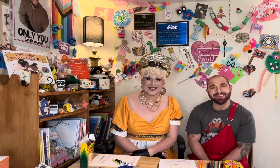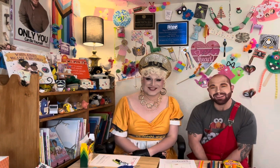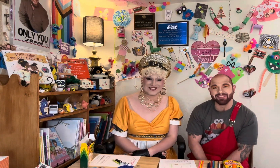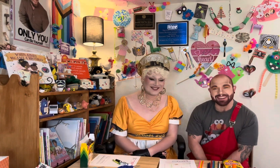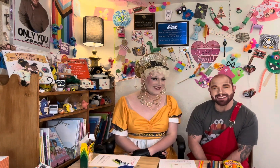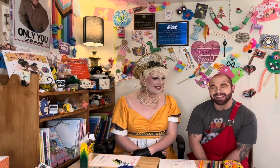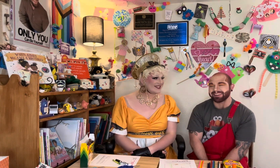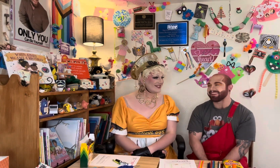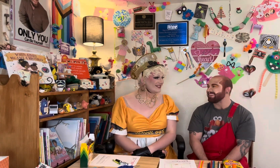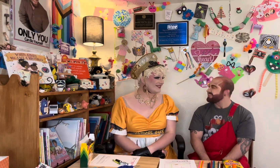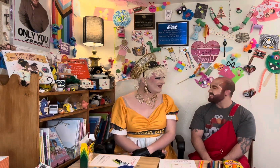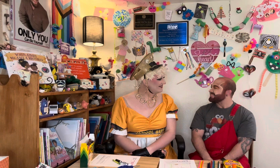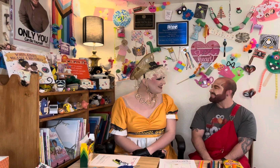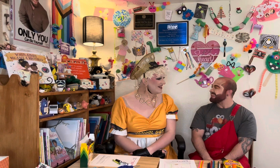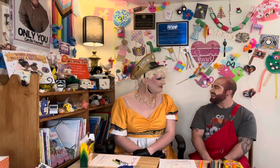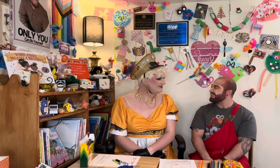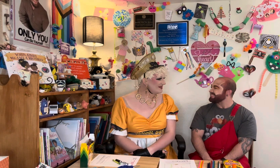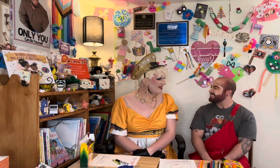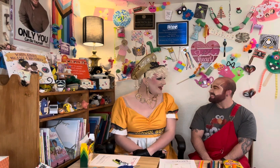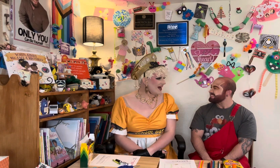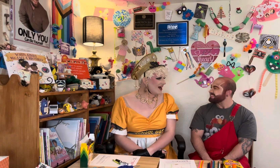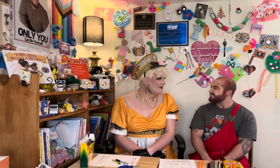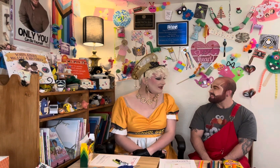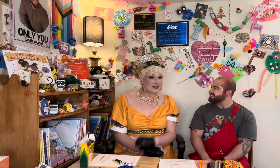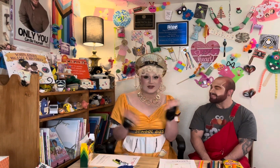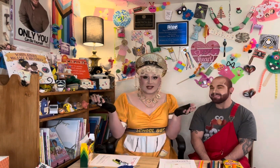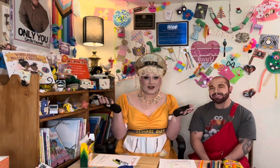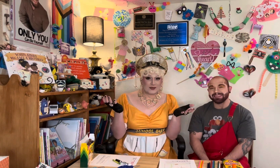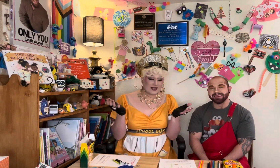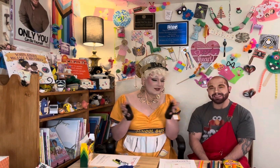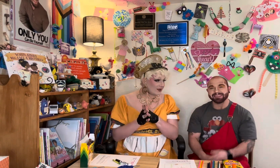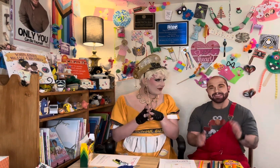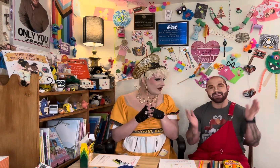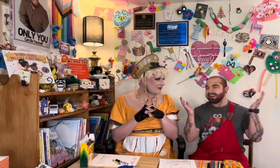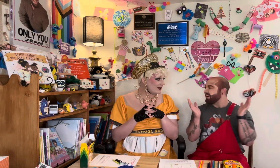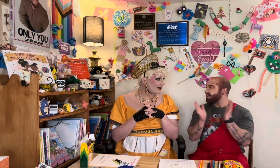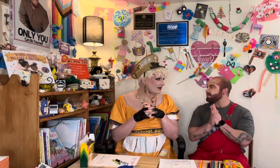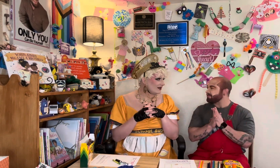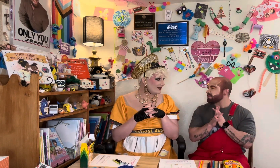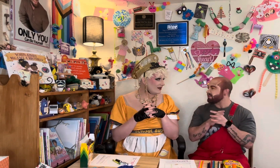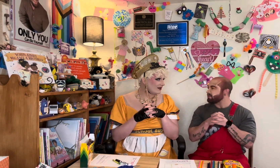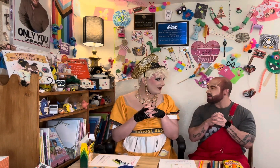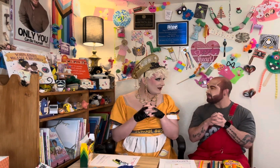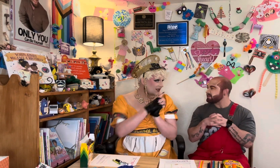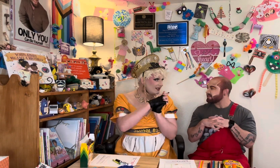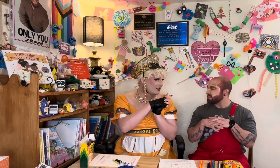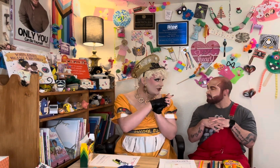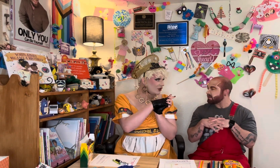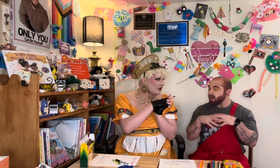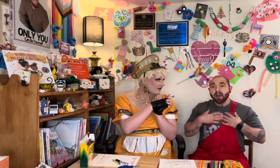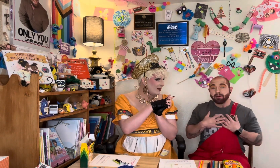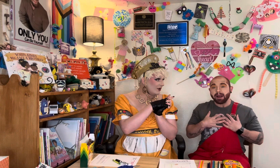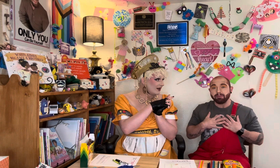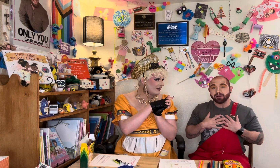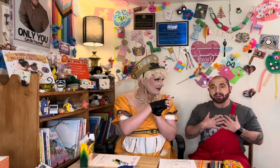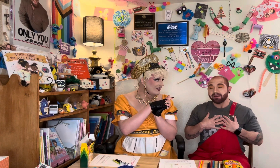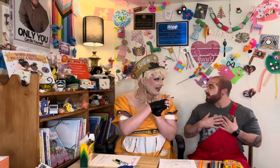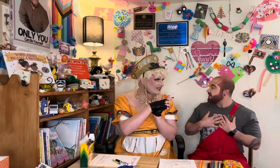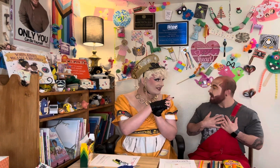We love working together! CALI: It's a good time. BOTH: Yeah! CALI: Let's read another book! Do you want to read another? BUSTER: I'm down for another book! CALI: It's your turn to read a book! BUSTER: My book? CALI: Yes! BUSTER: I'm